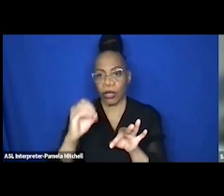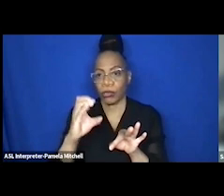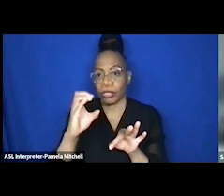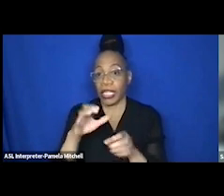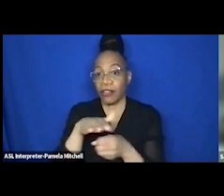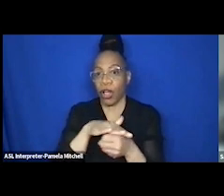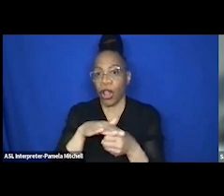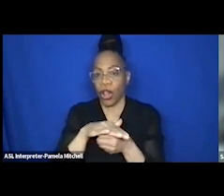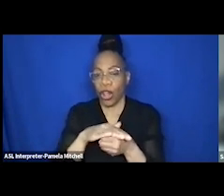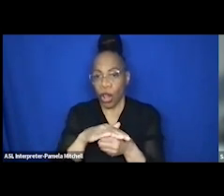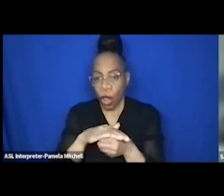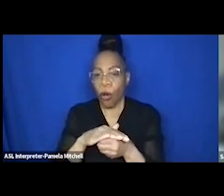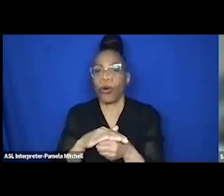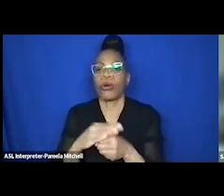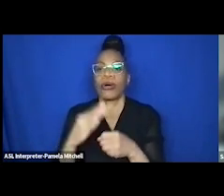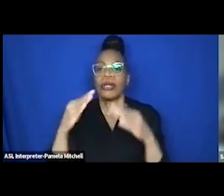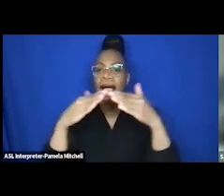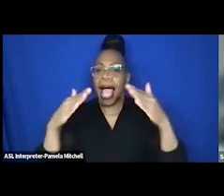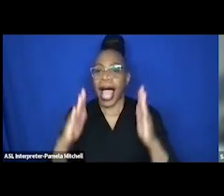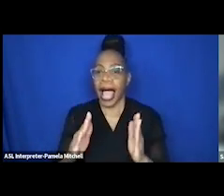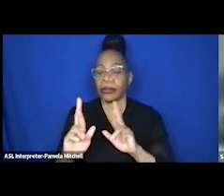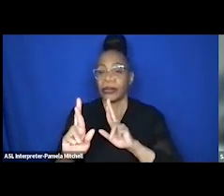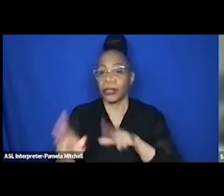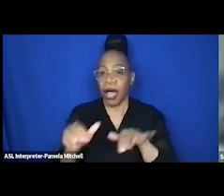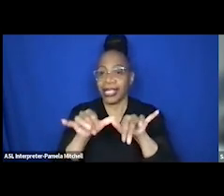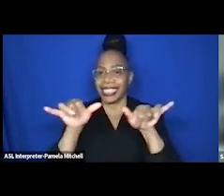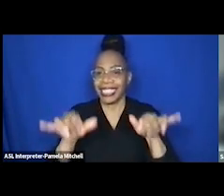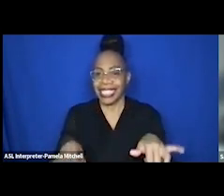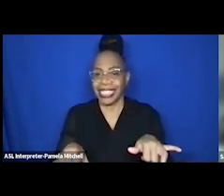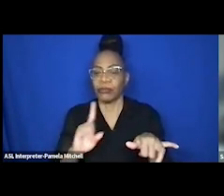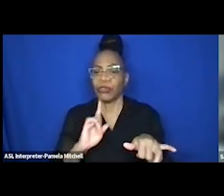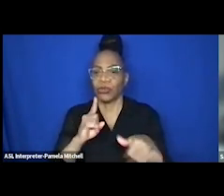to prioritize or think about effective ways to increase income growth,